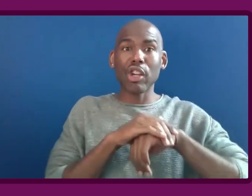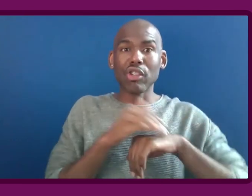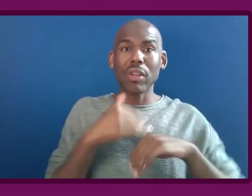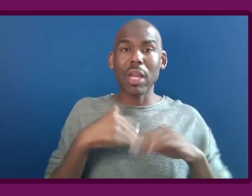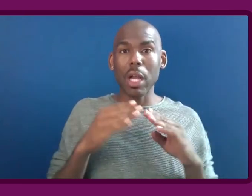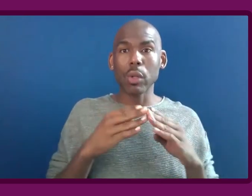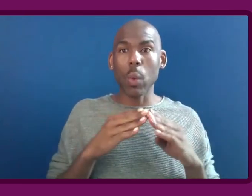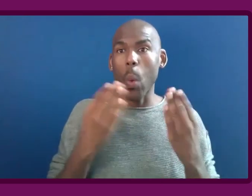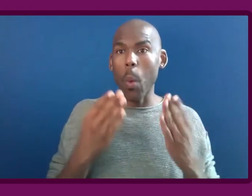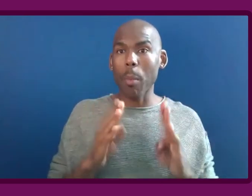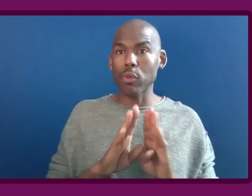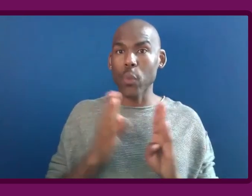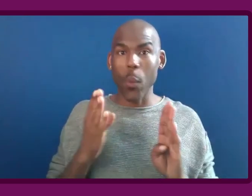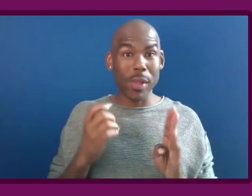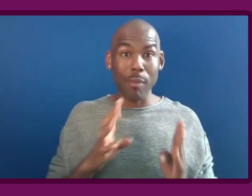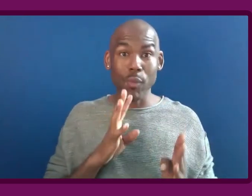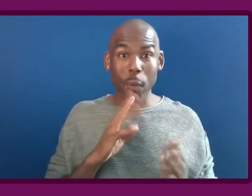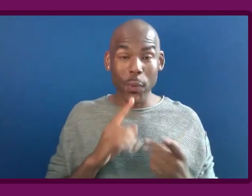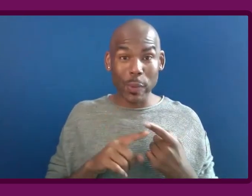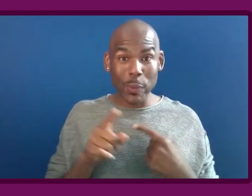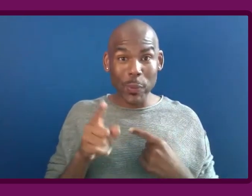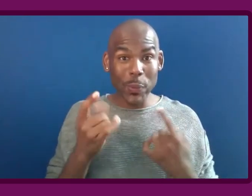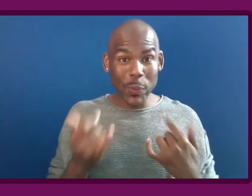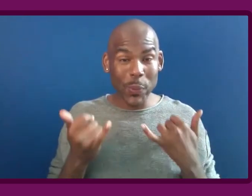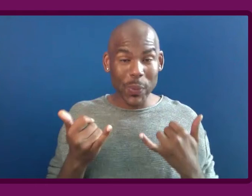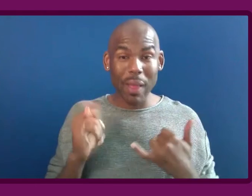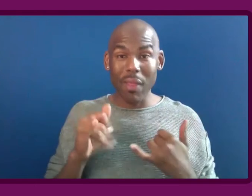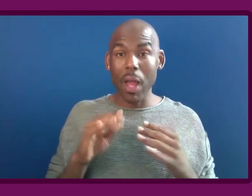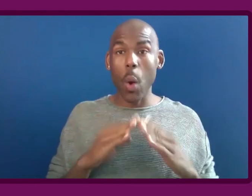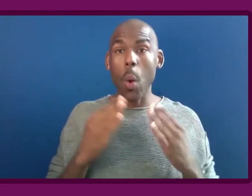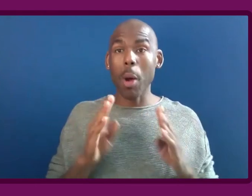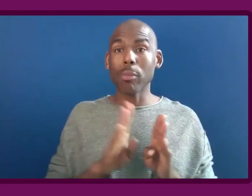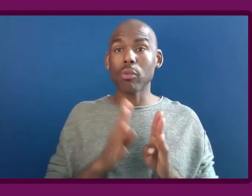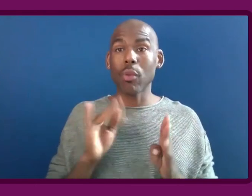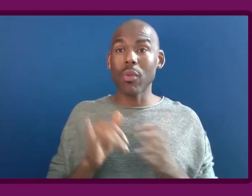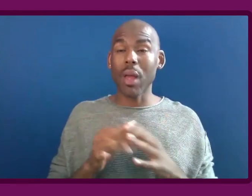Nobody talks about that to us. We don't talk about sex and reproductive rights,